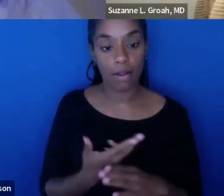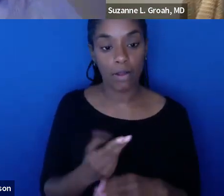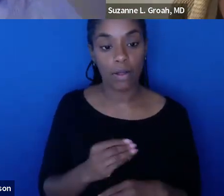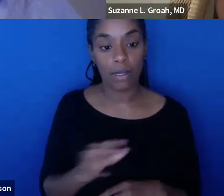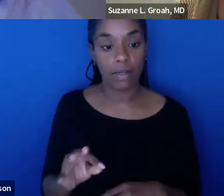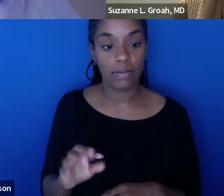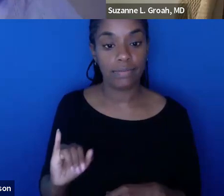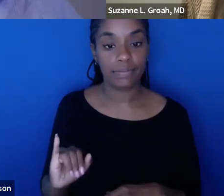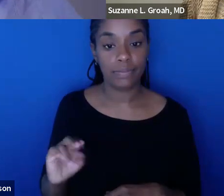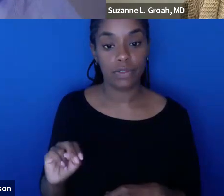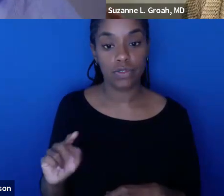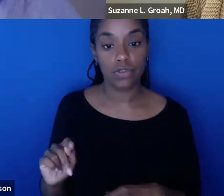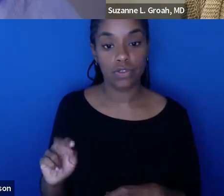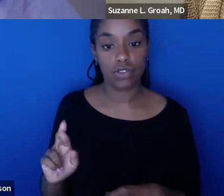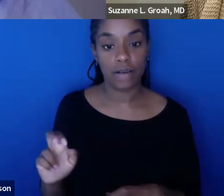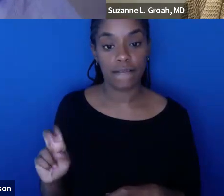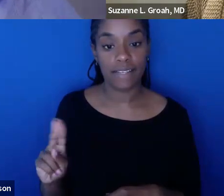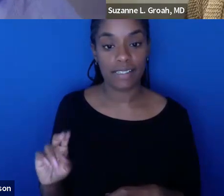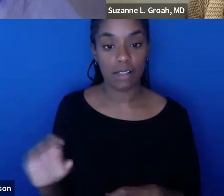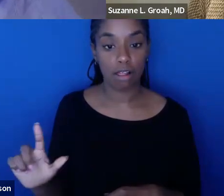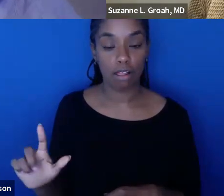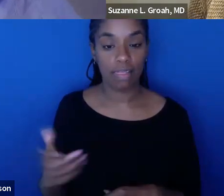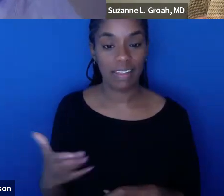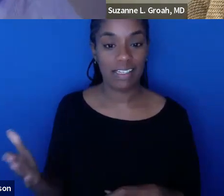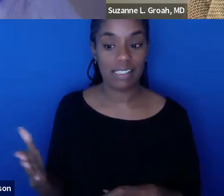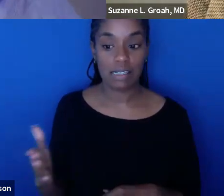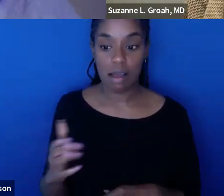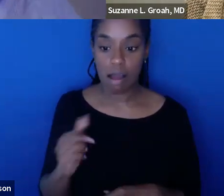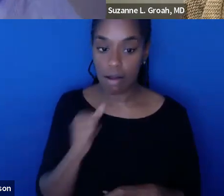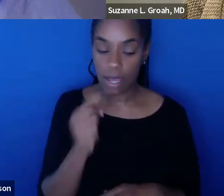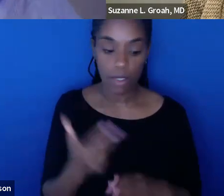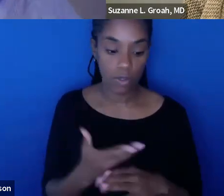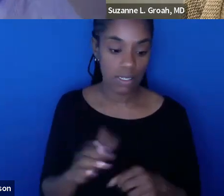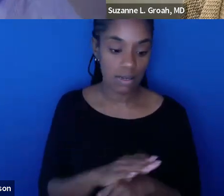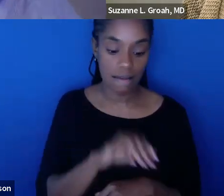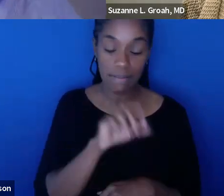agents is way underused. So I love that question. There are a lot of things.